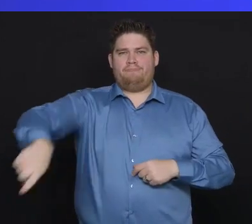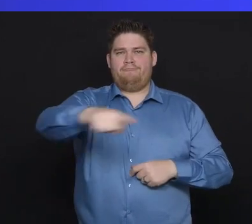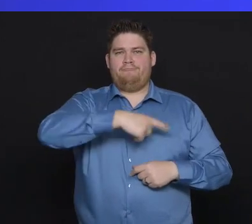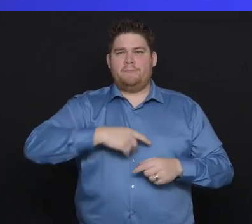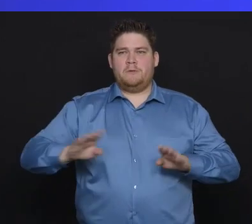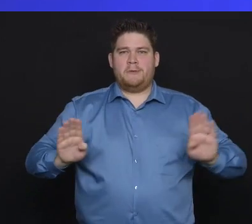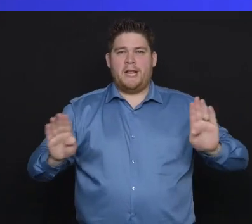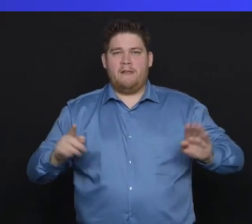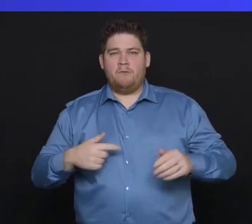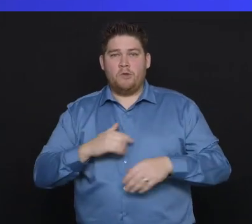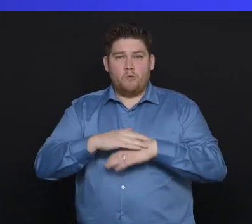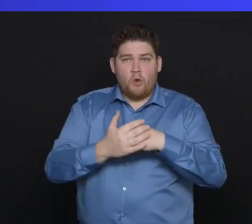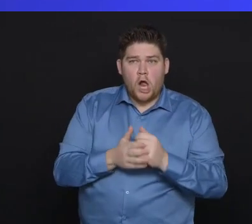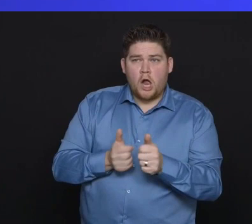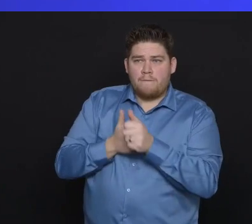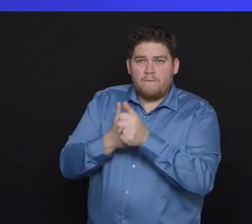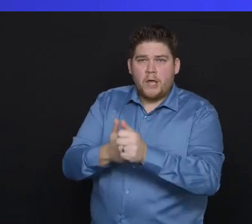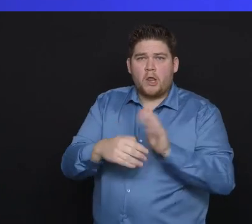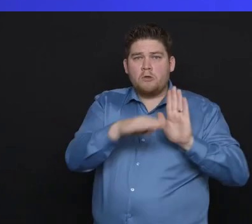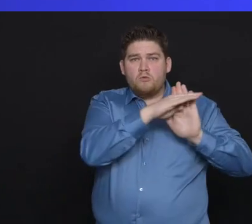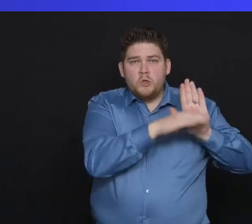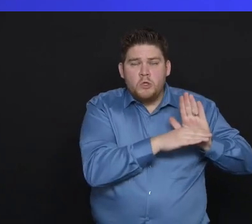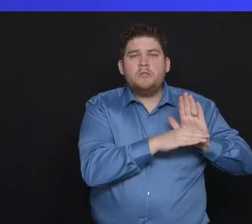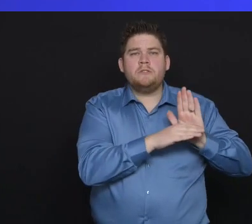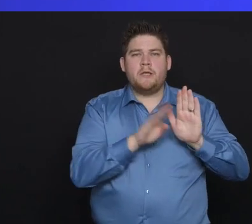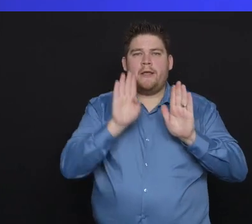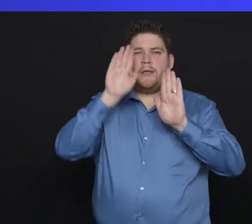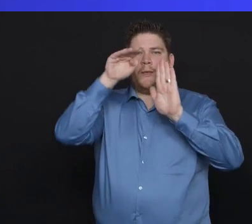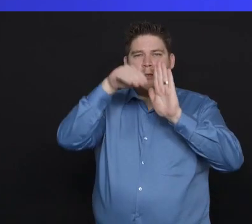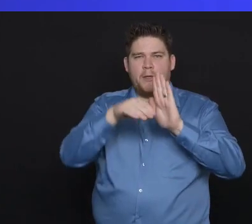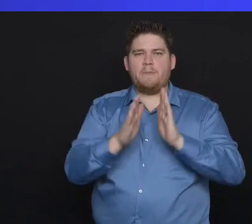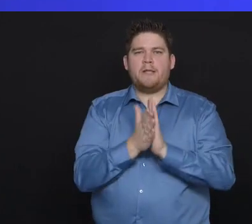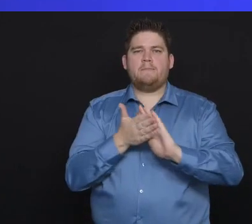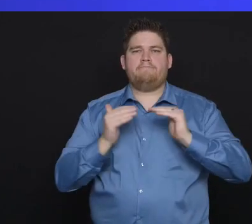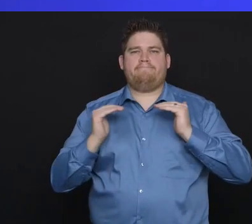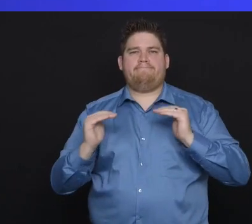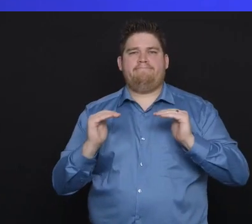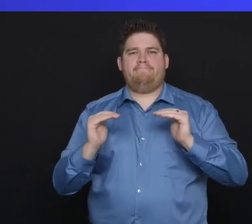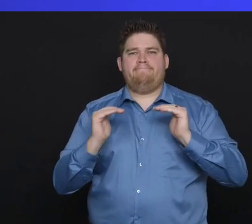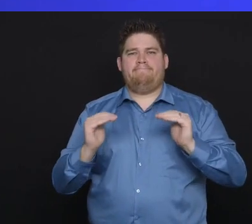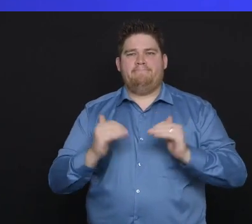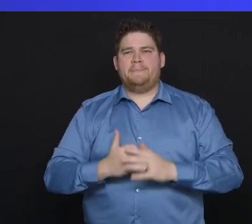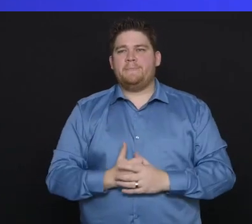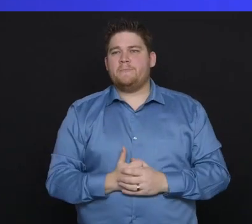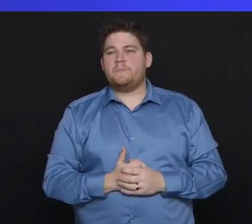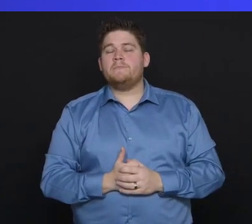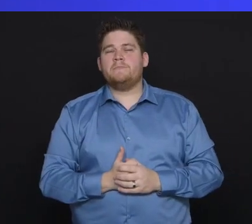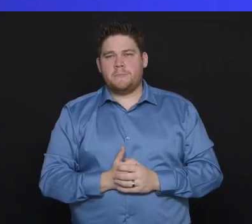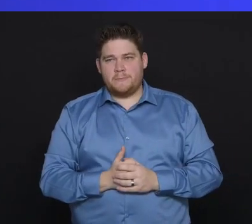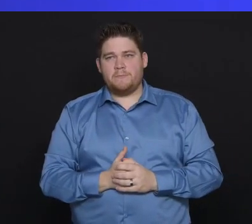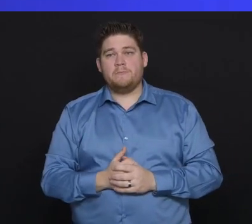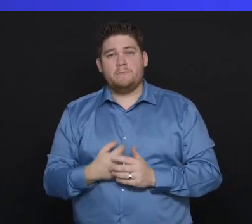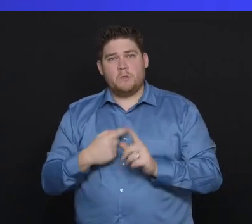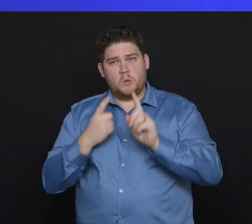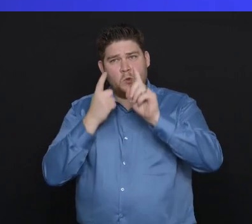But even if we were. This is what the planning has focused on. Even if we were in a